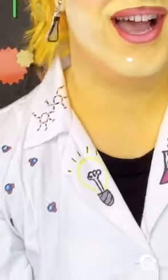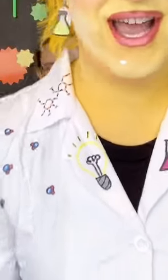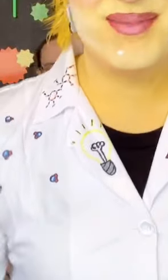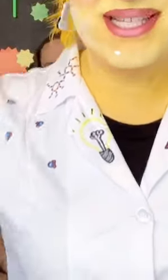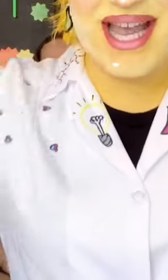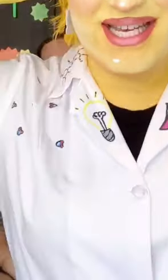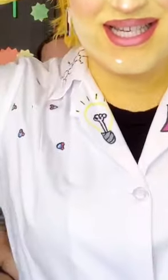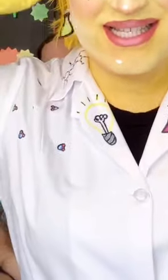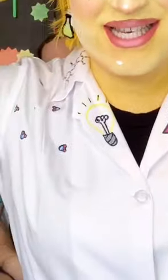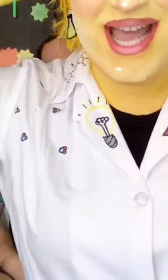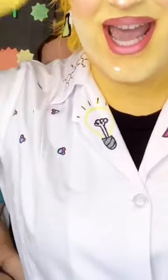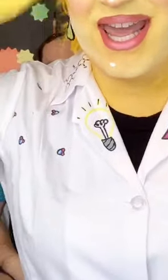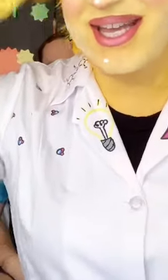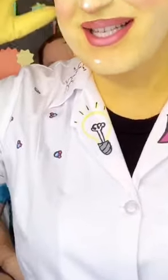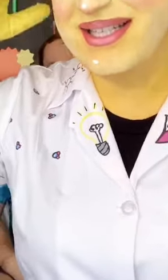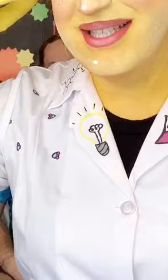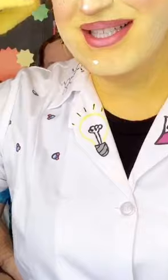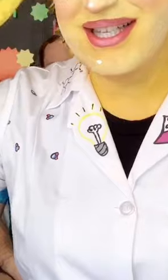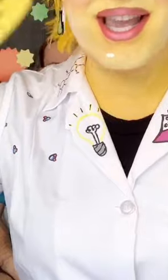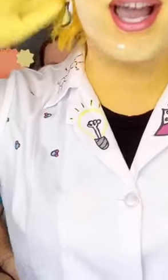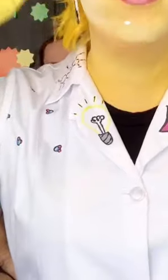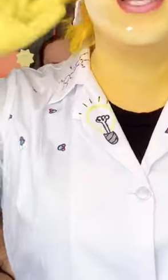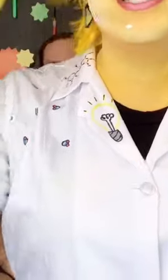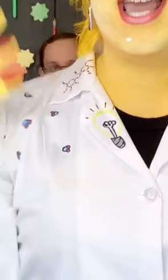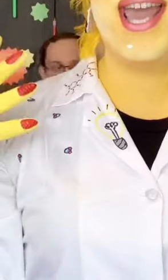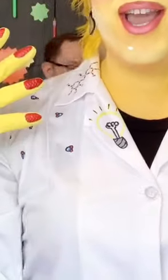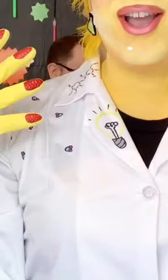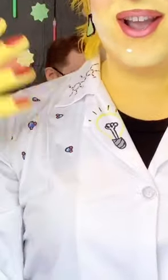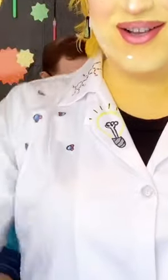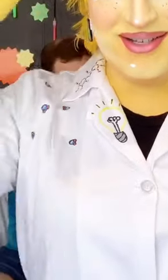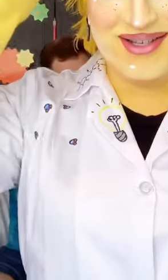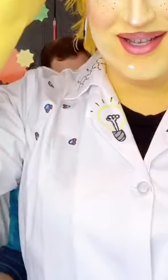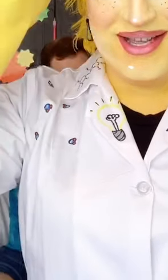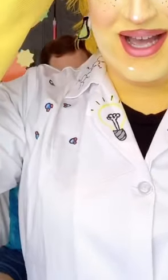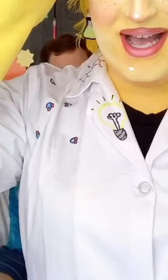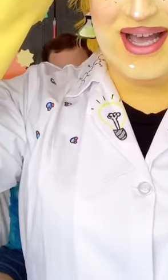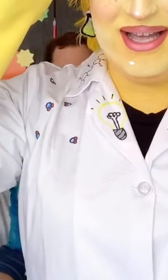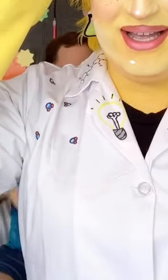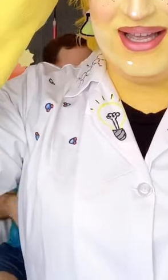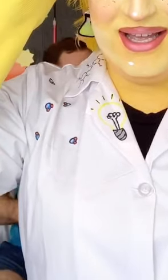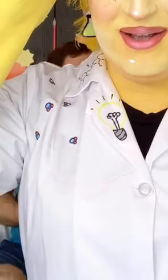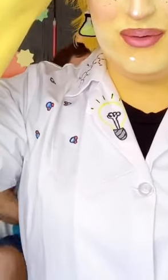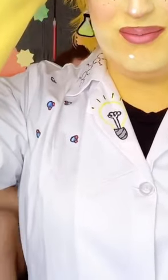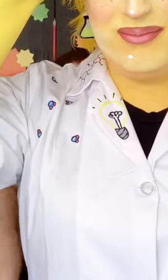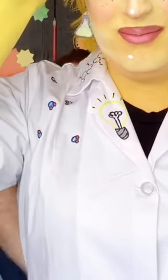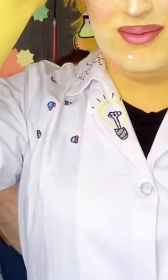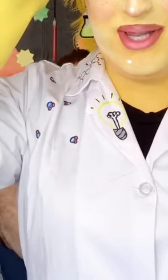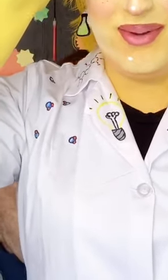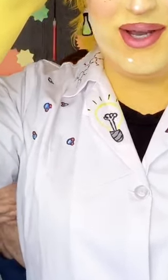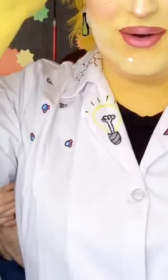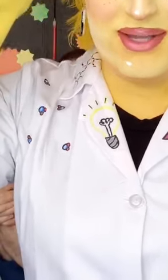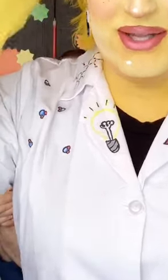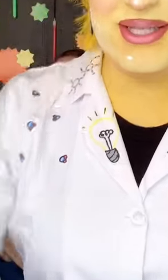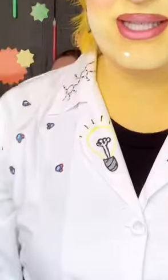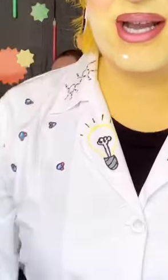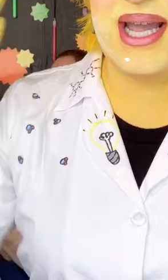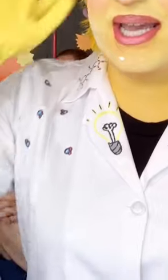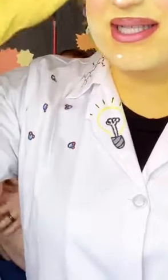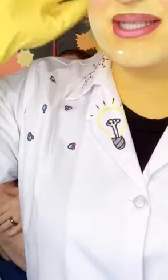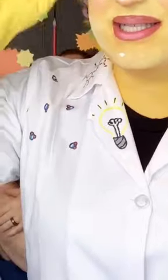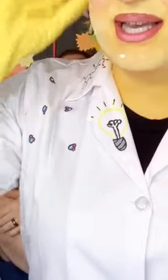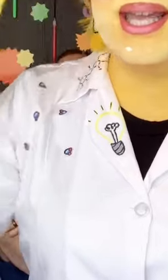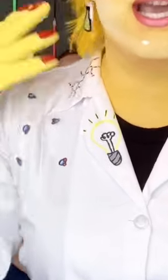I am a scientist today. I have nice hair. Oh, there we go. That looks nice. Yes, I